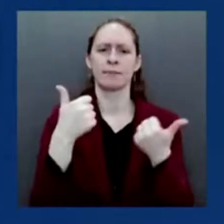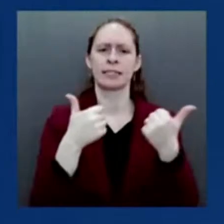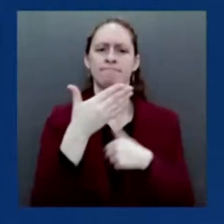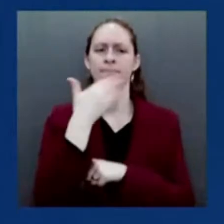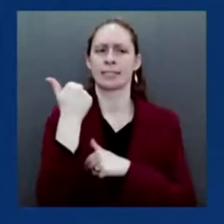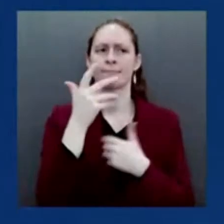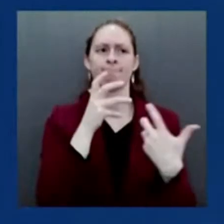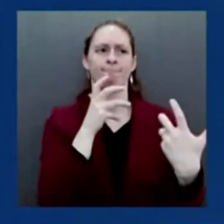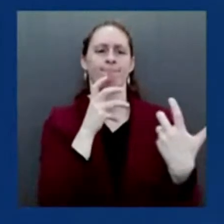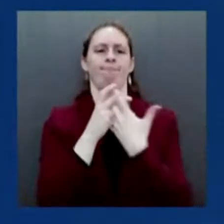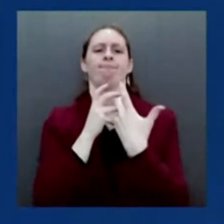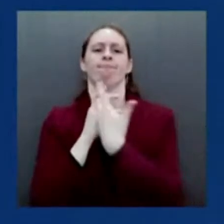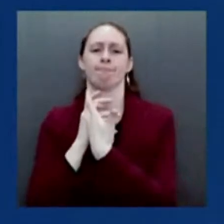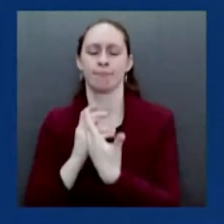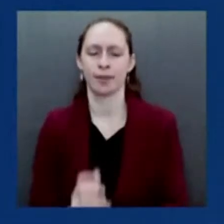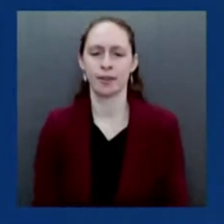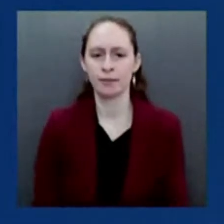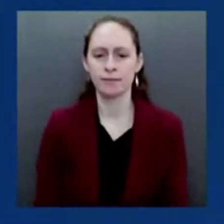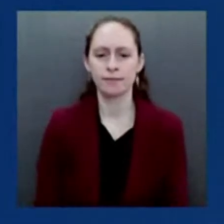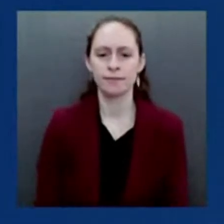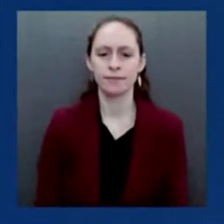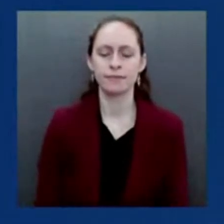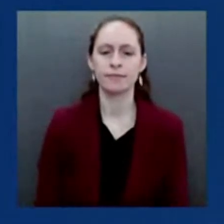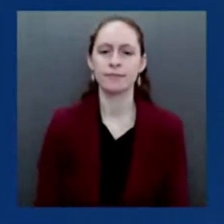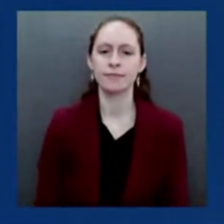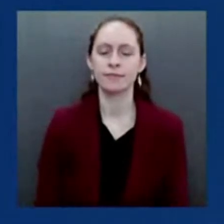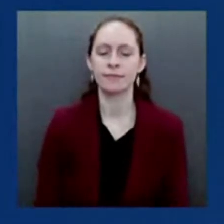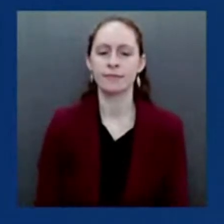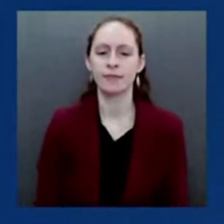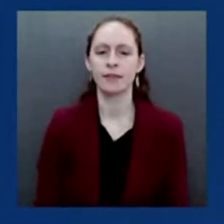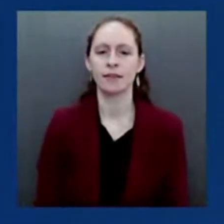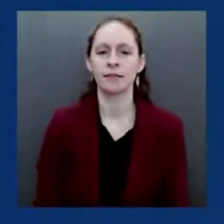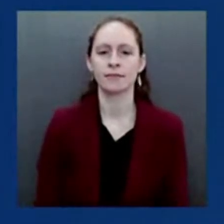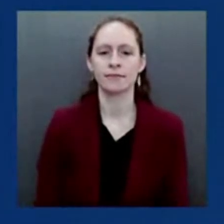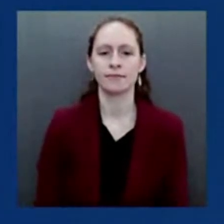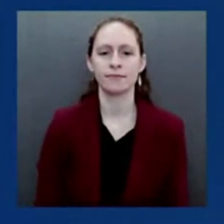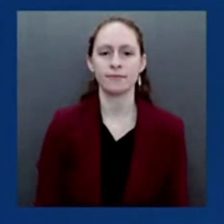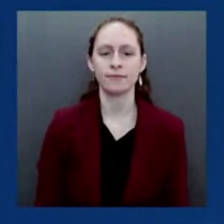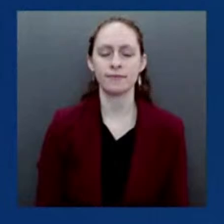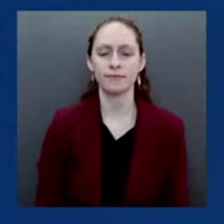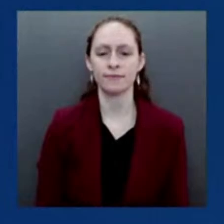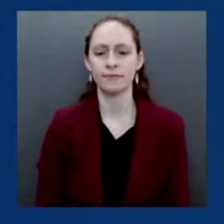WE WANT TO PROVIDE AMERICANS THE BEST AND MOST UPDATED INFORMATION TO CHOOSE WHAT MASK WILL BE RIGHT FOR THEM.